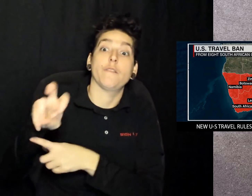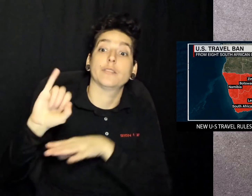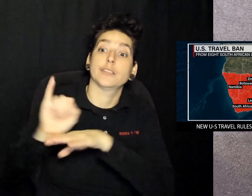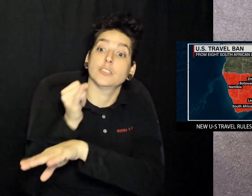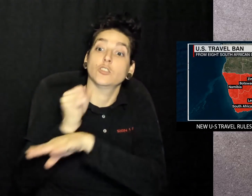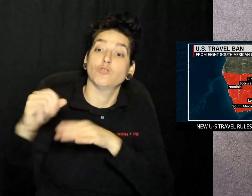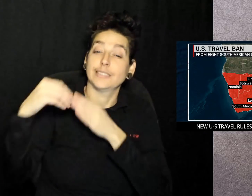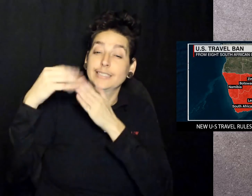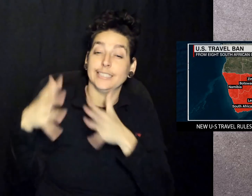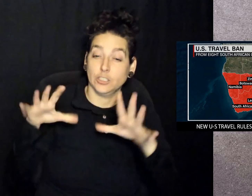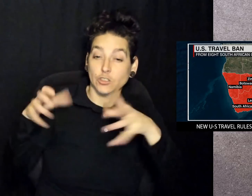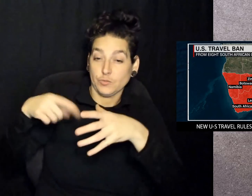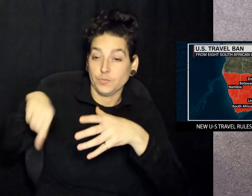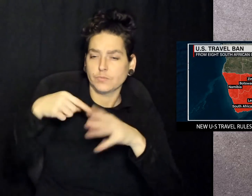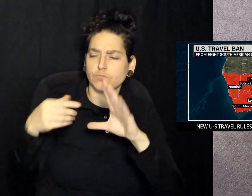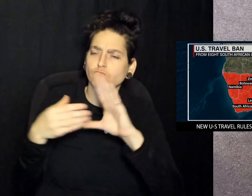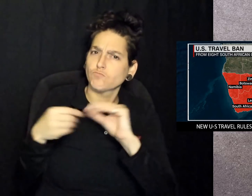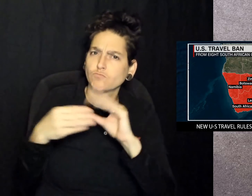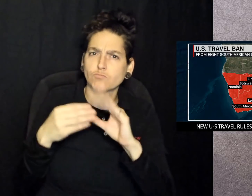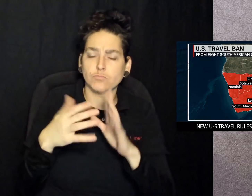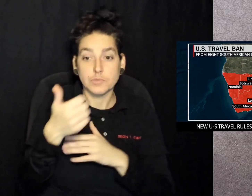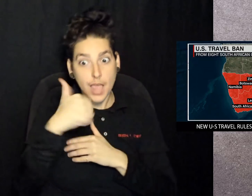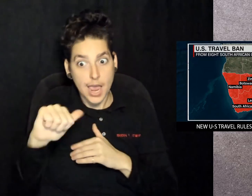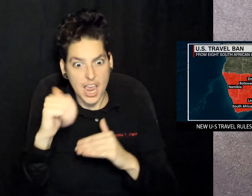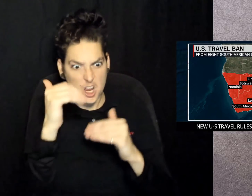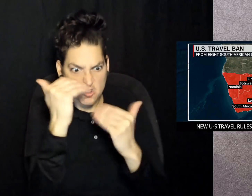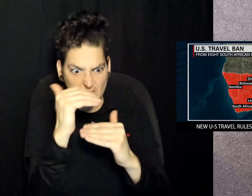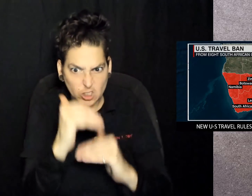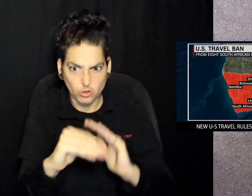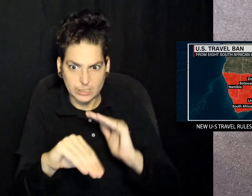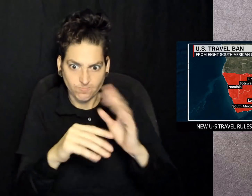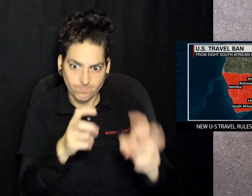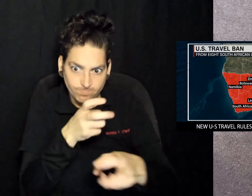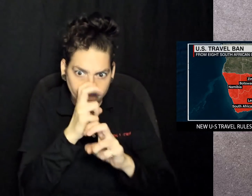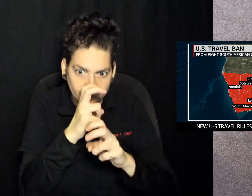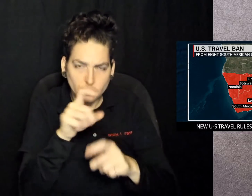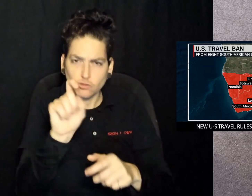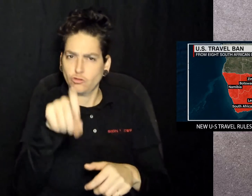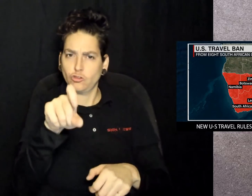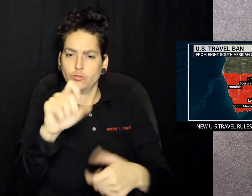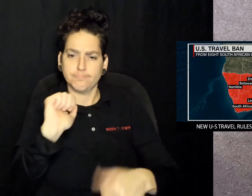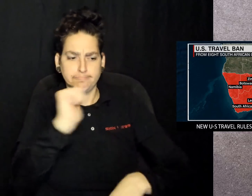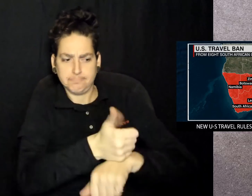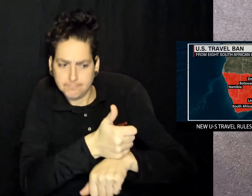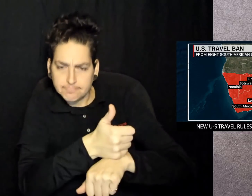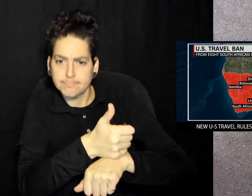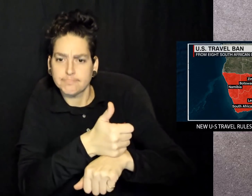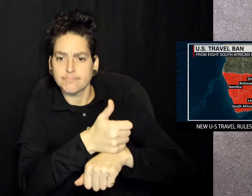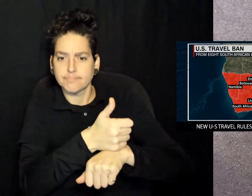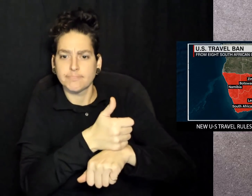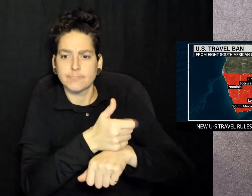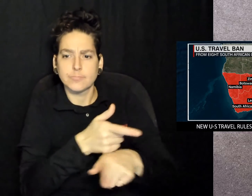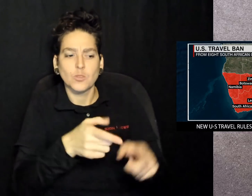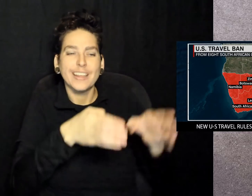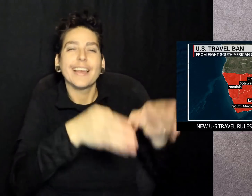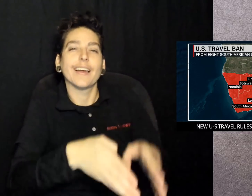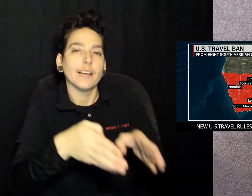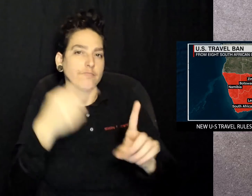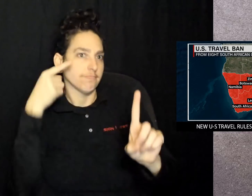but travel industry leaders say any restrictions should be placed on individual passengers